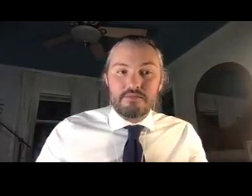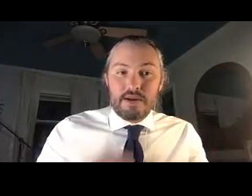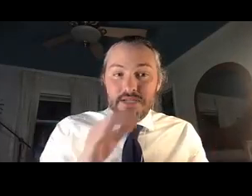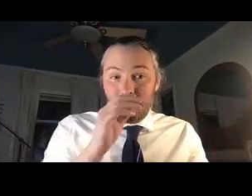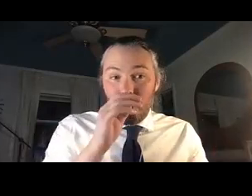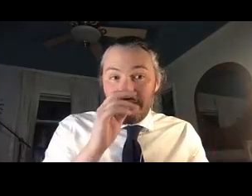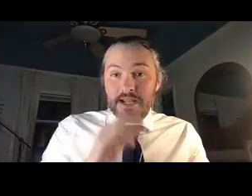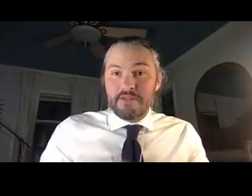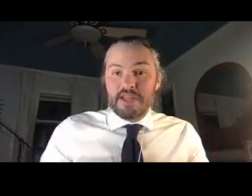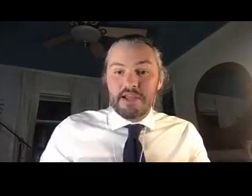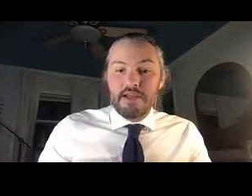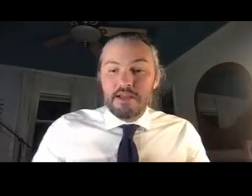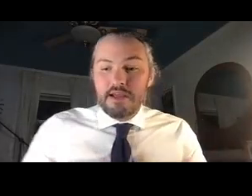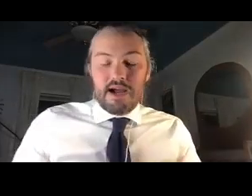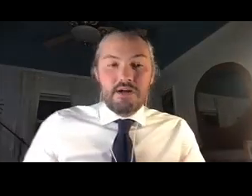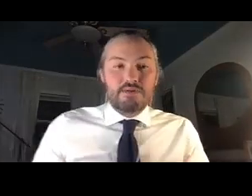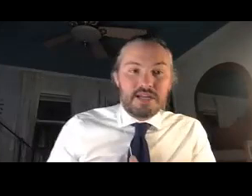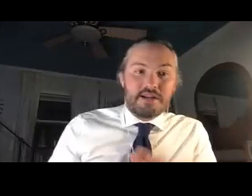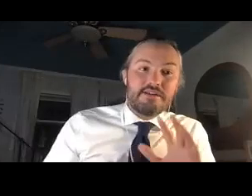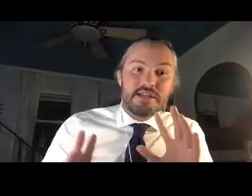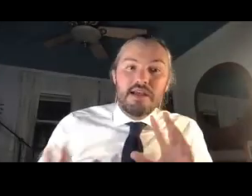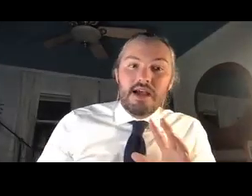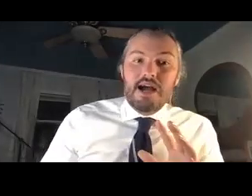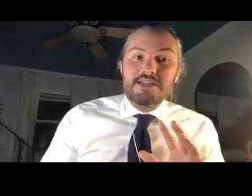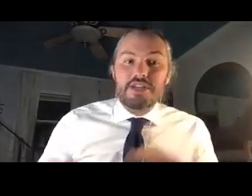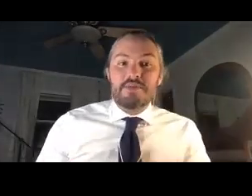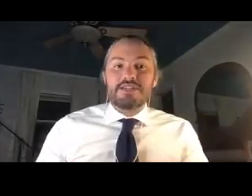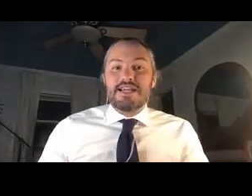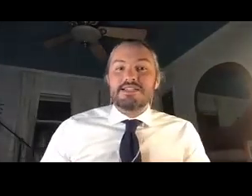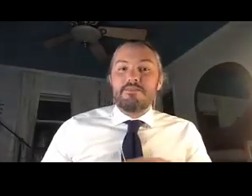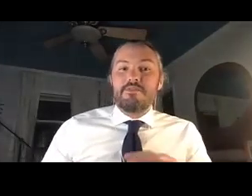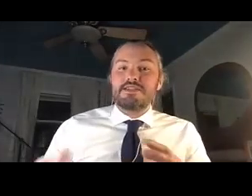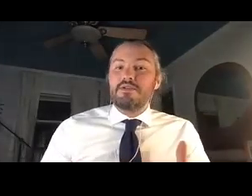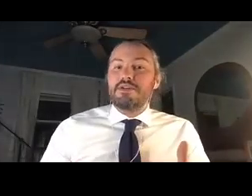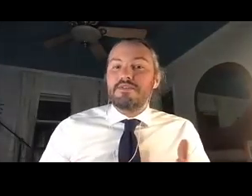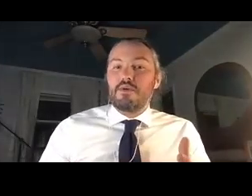Representative Hawk in the House Representatives. So this bill extends some flexibilities for